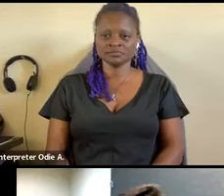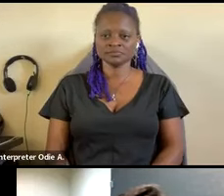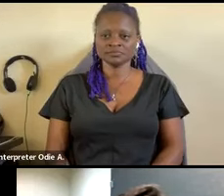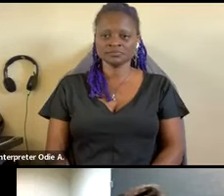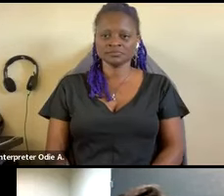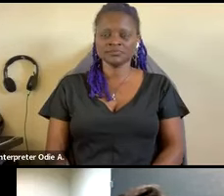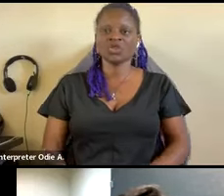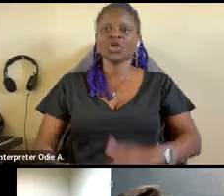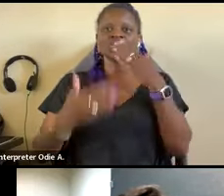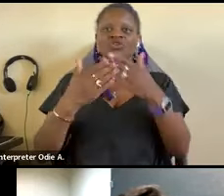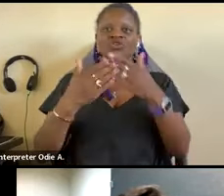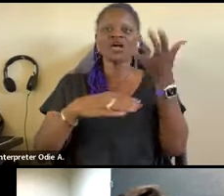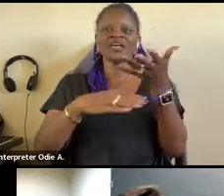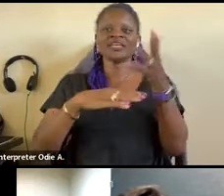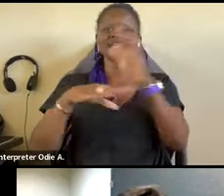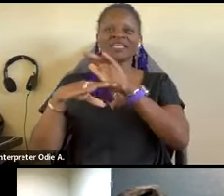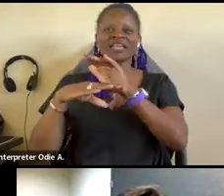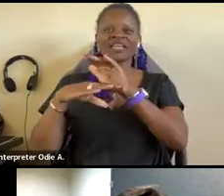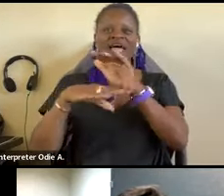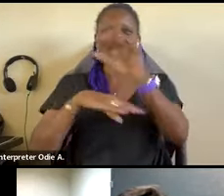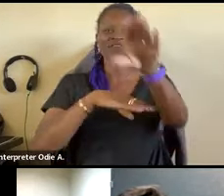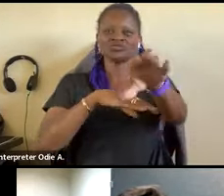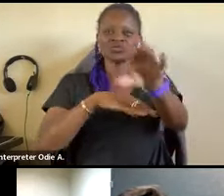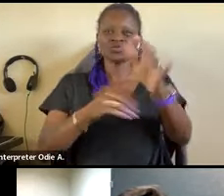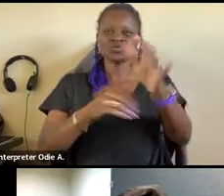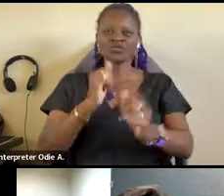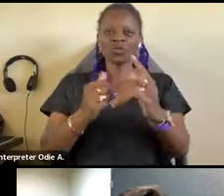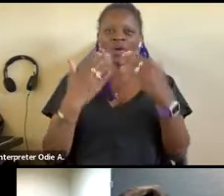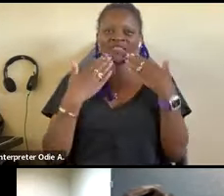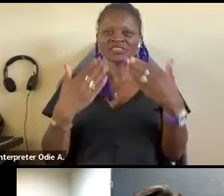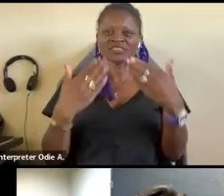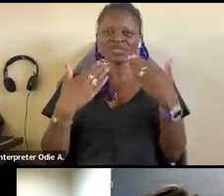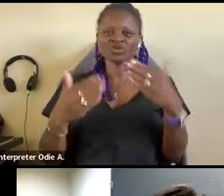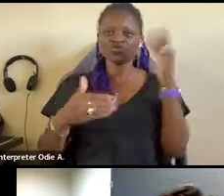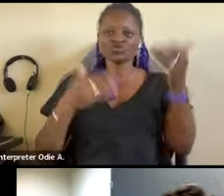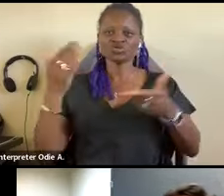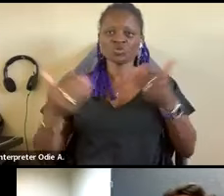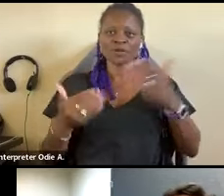Good afternoon everybody and thank you for joining us today. I'm Paul Gullixson, communications Manager